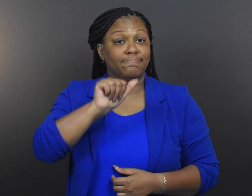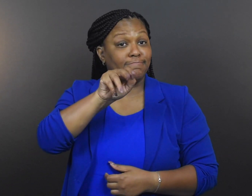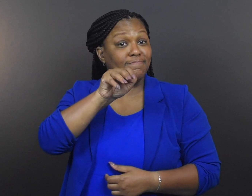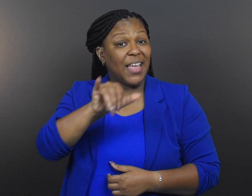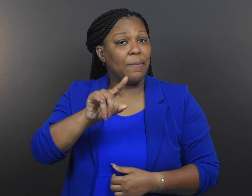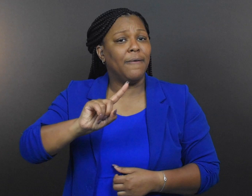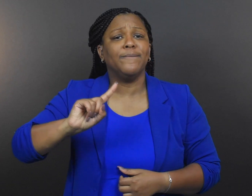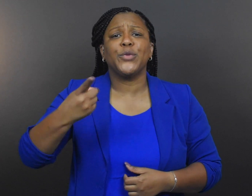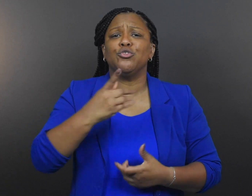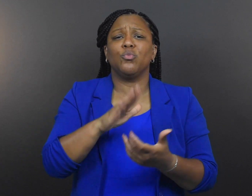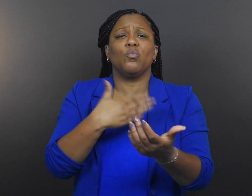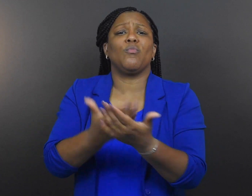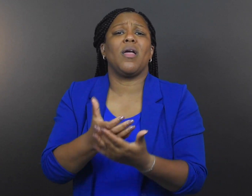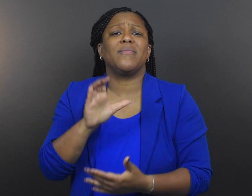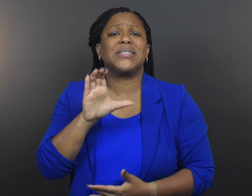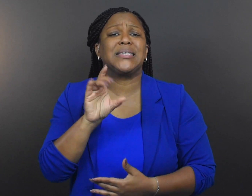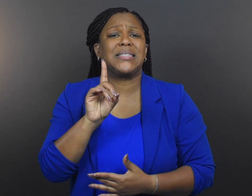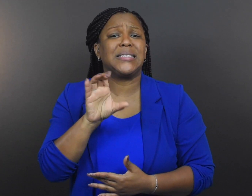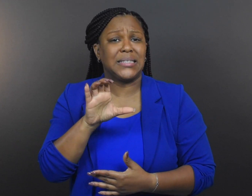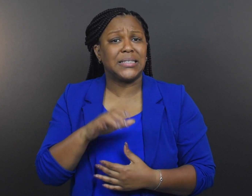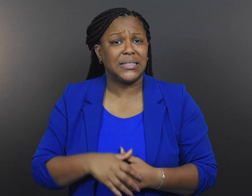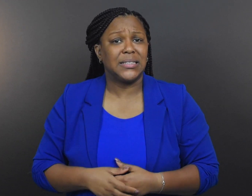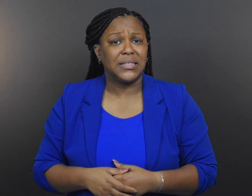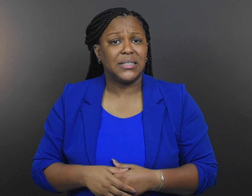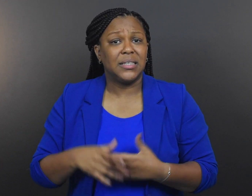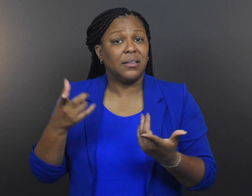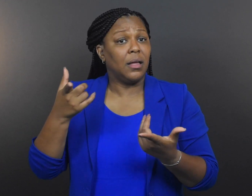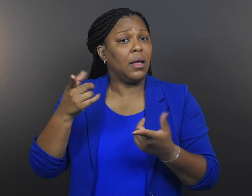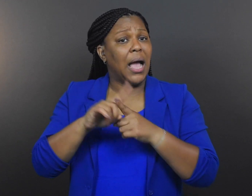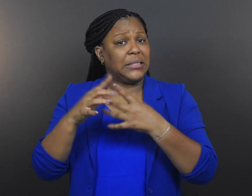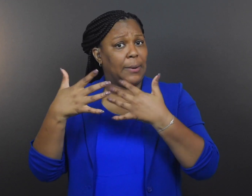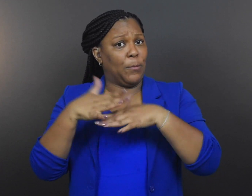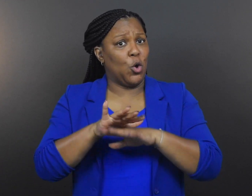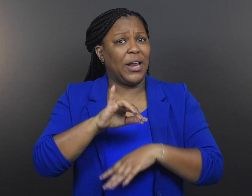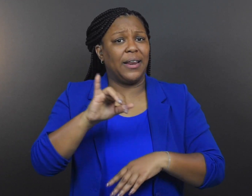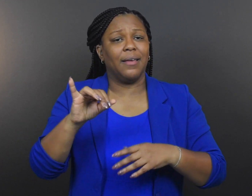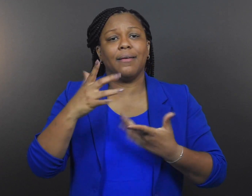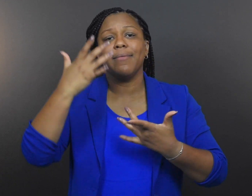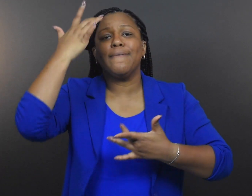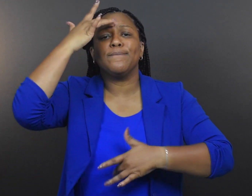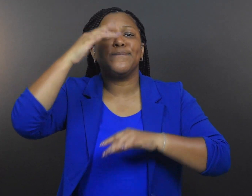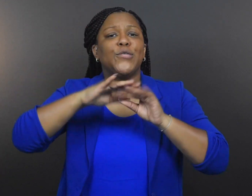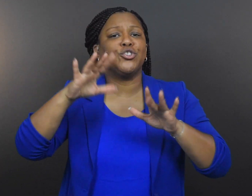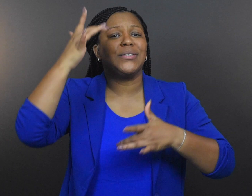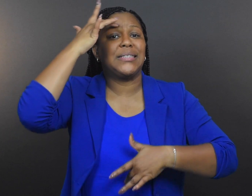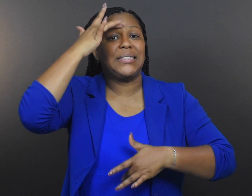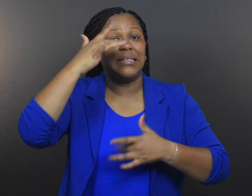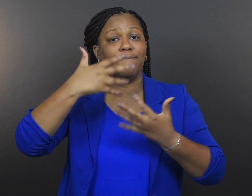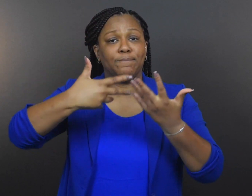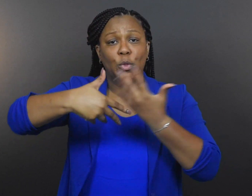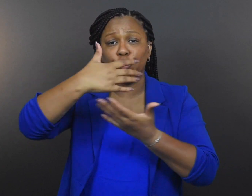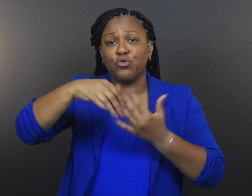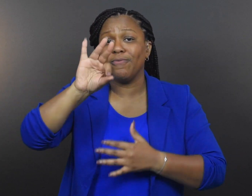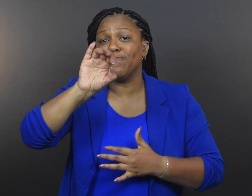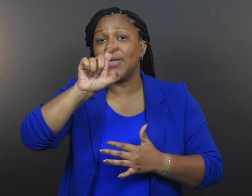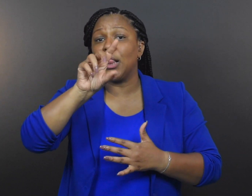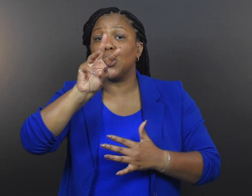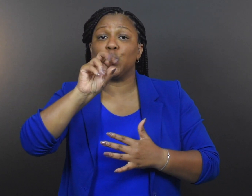Amy first came to CDC on an emerging infectious disease fellowship between her undergraduate